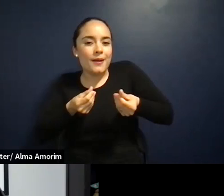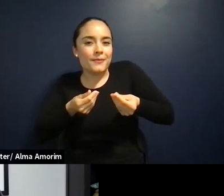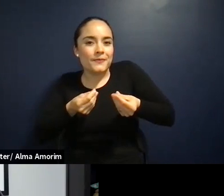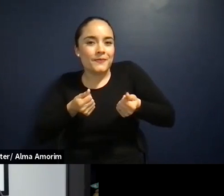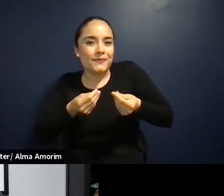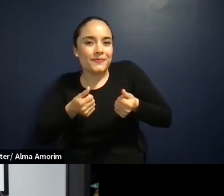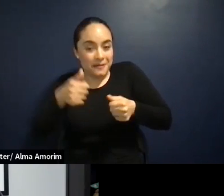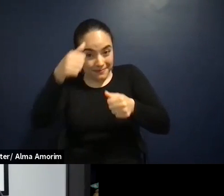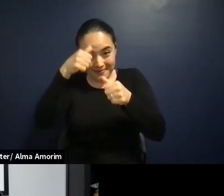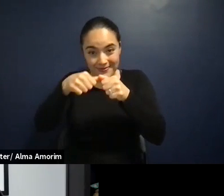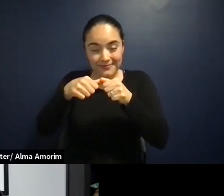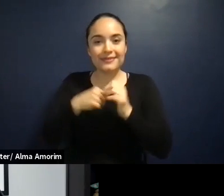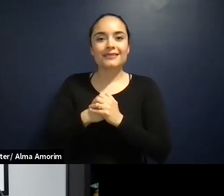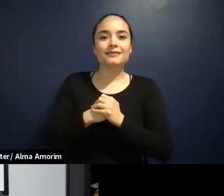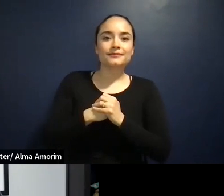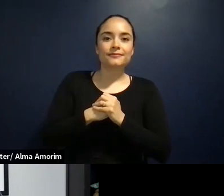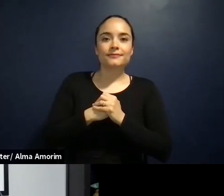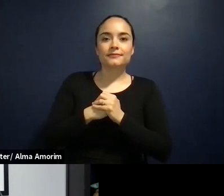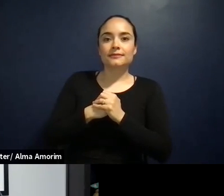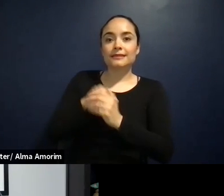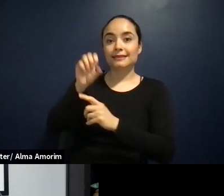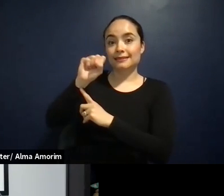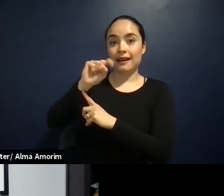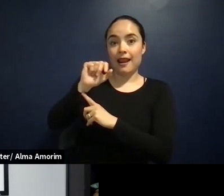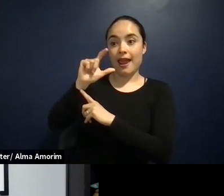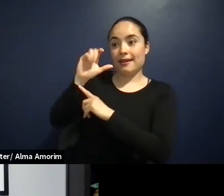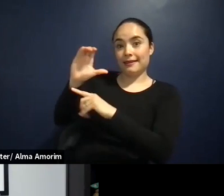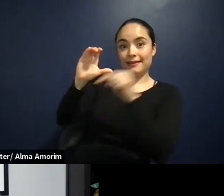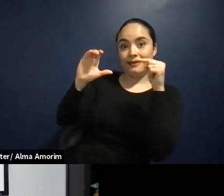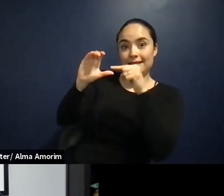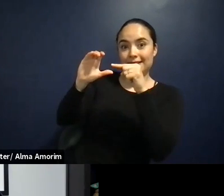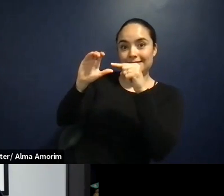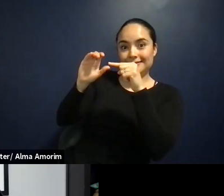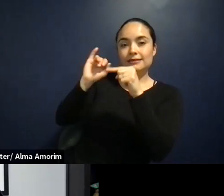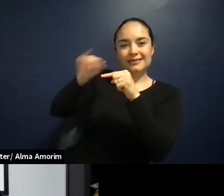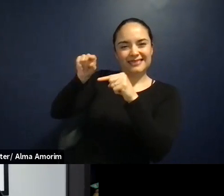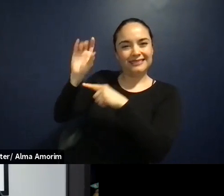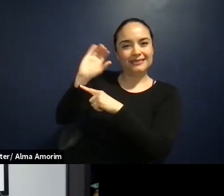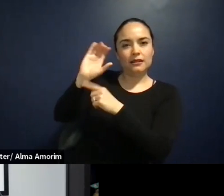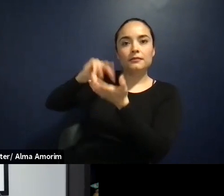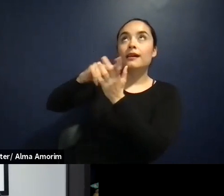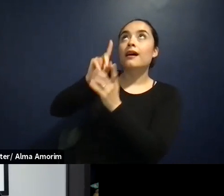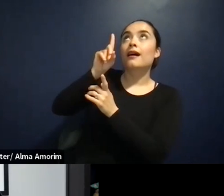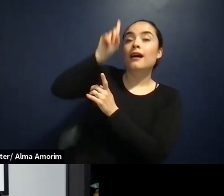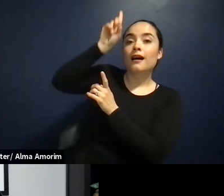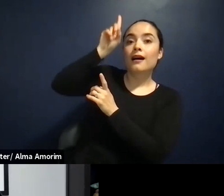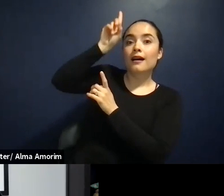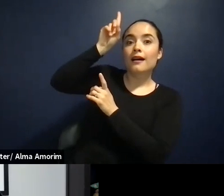got a little bit of time left to see if there are any questions, and I know that a lot of people have